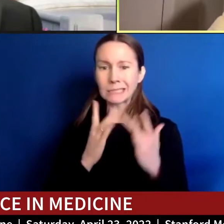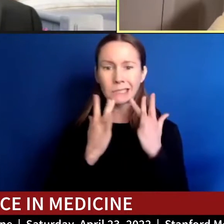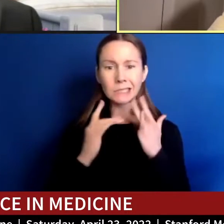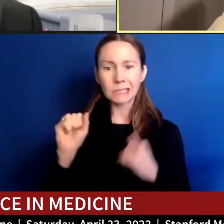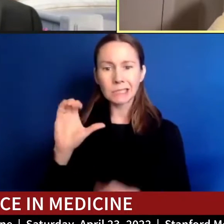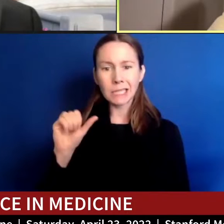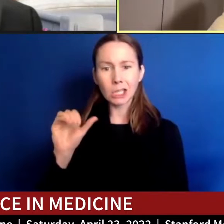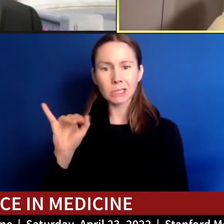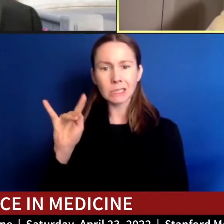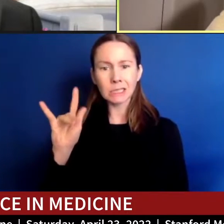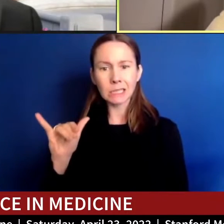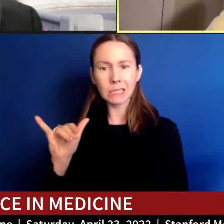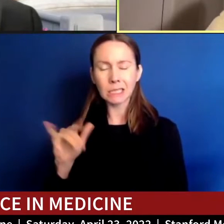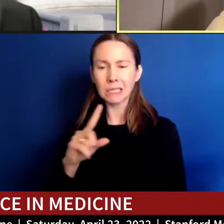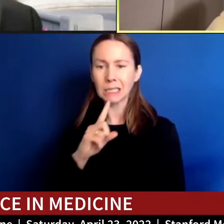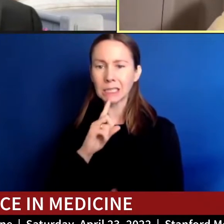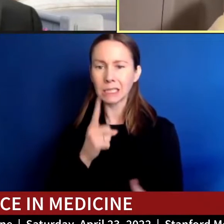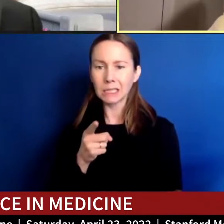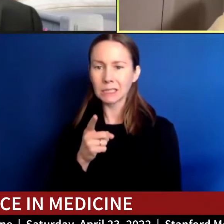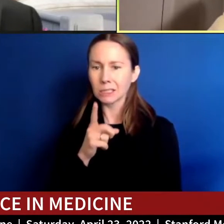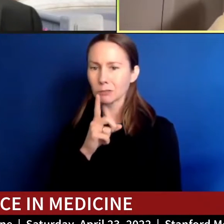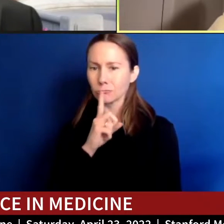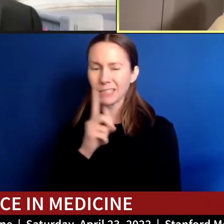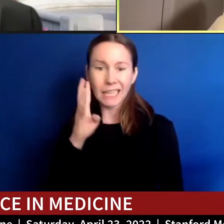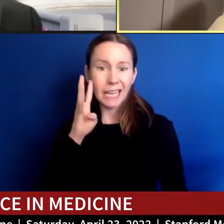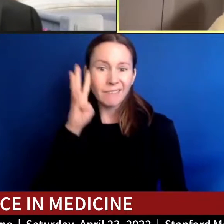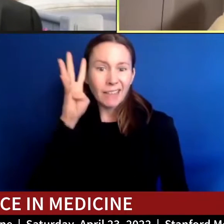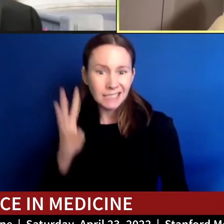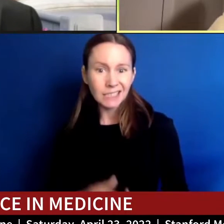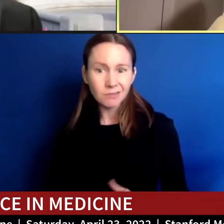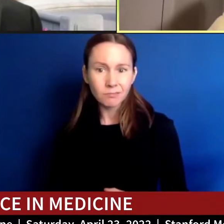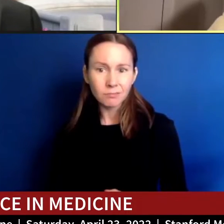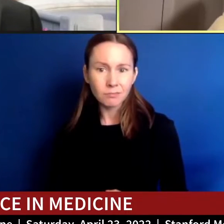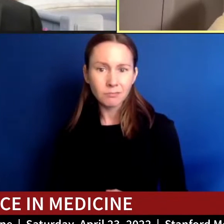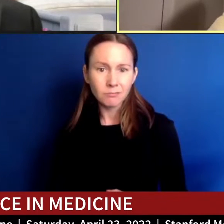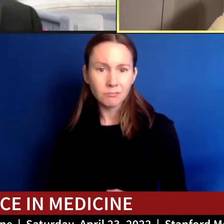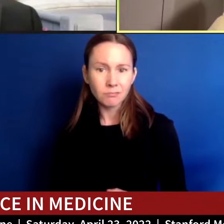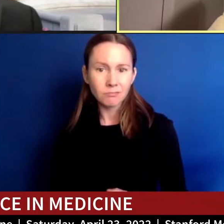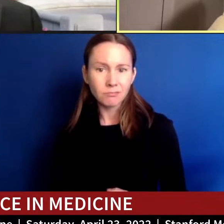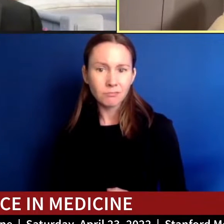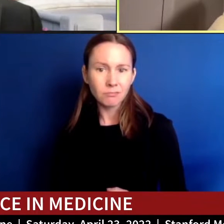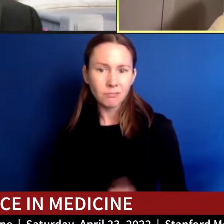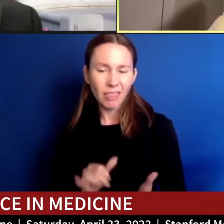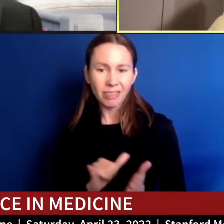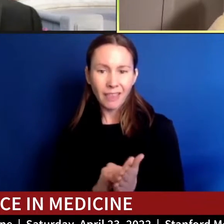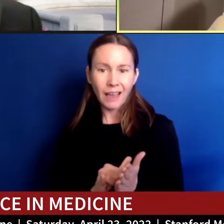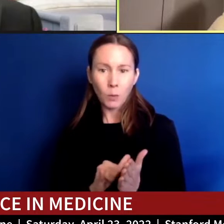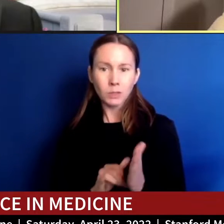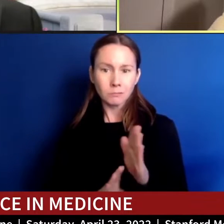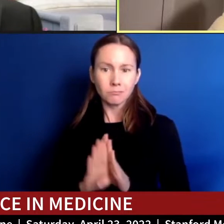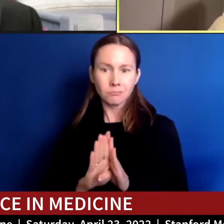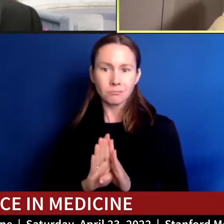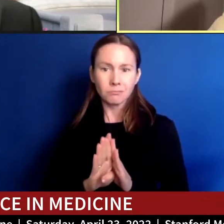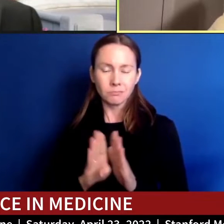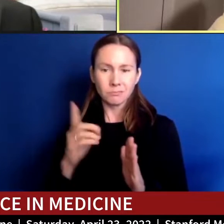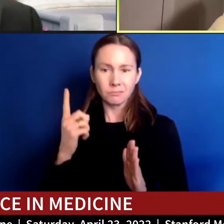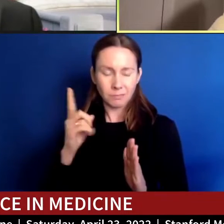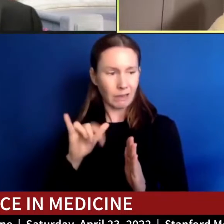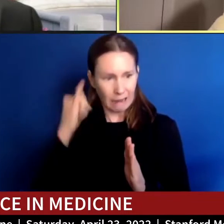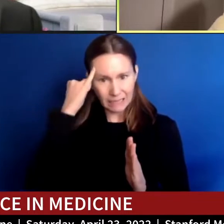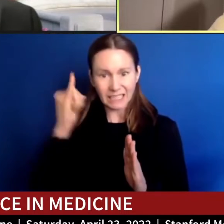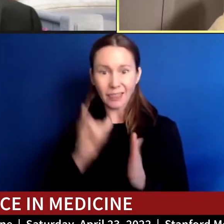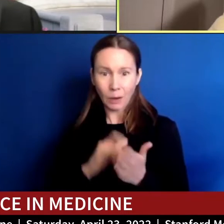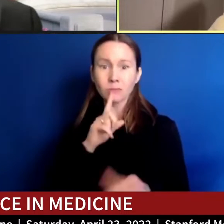is invented. You know, that it’s actually something that’s a construct that you know,